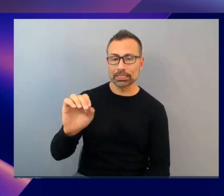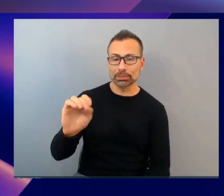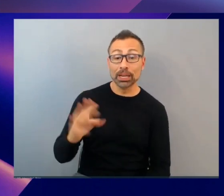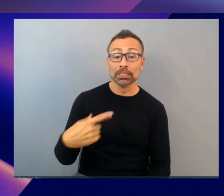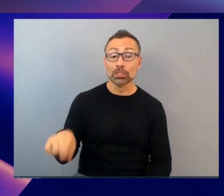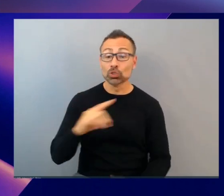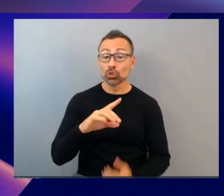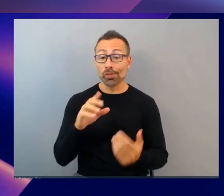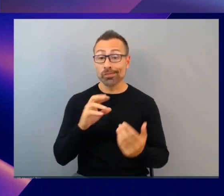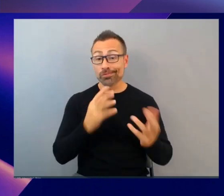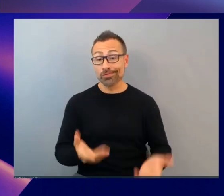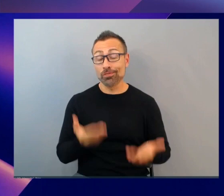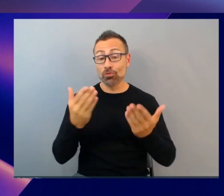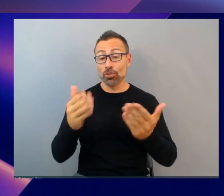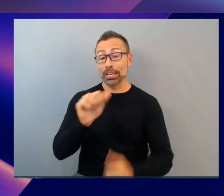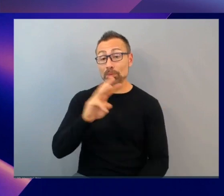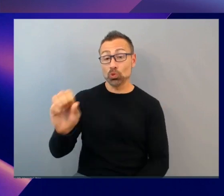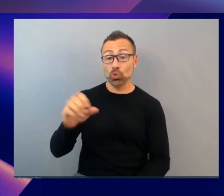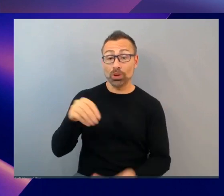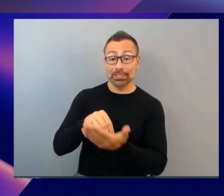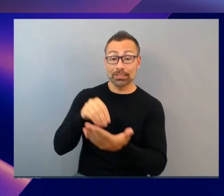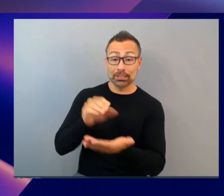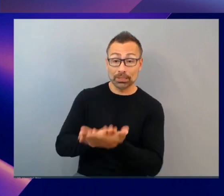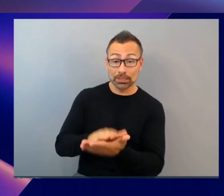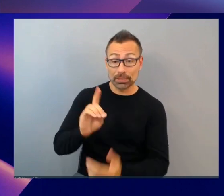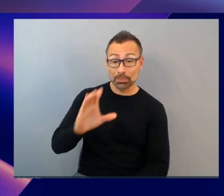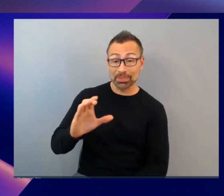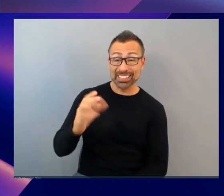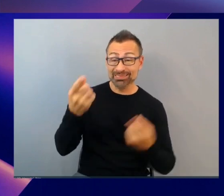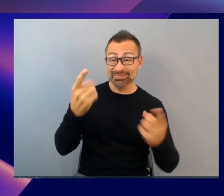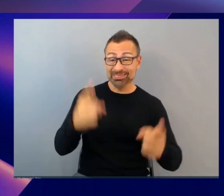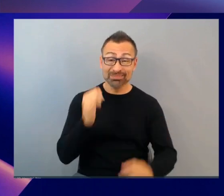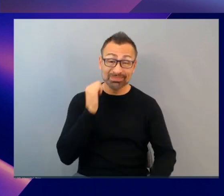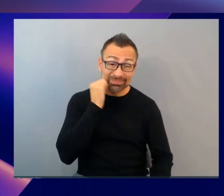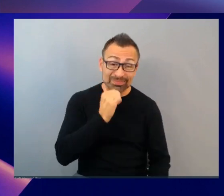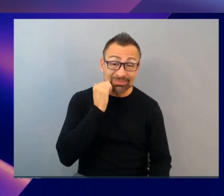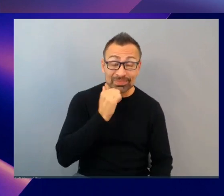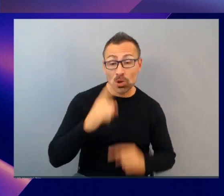is something I usually do on my daily basis when building something with AWS.